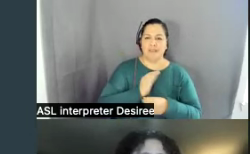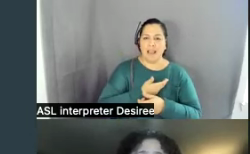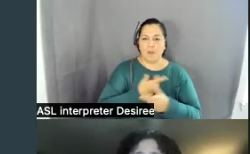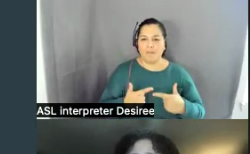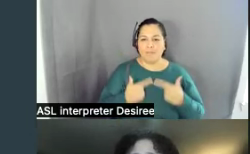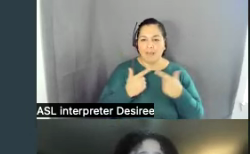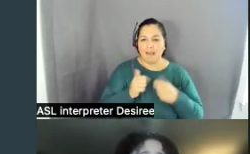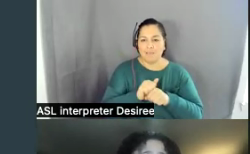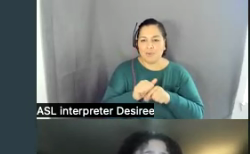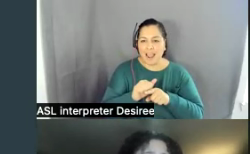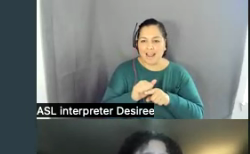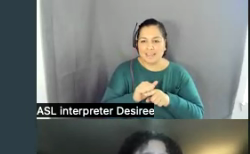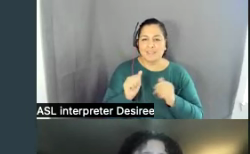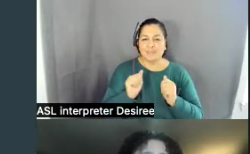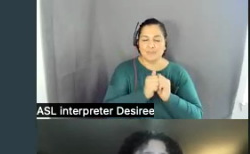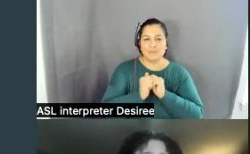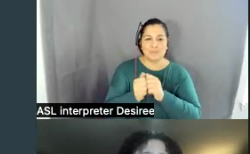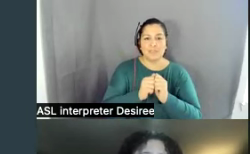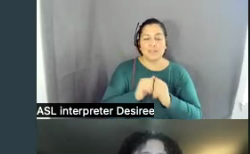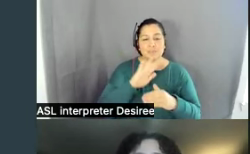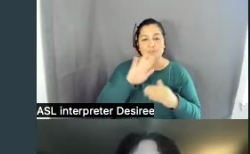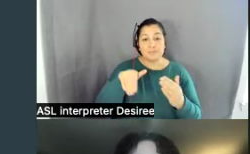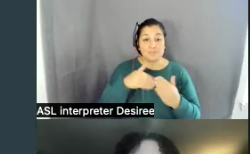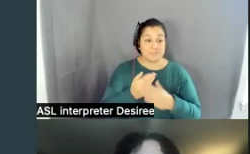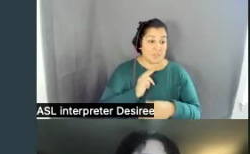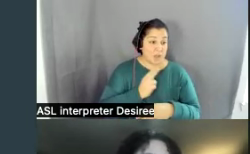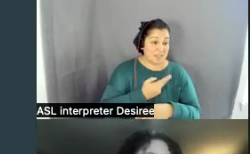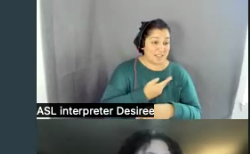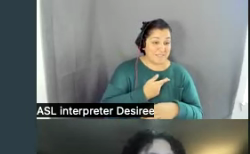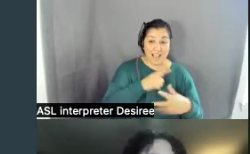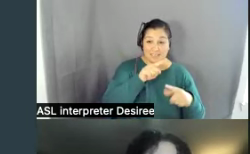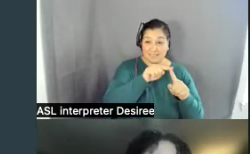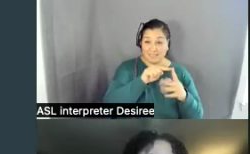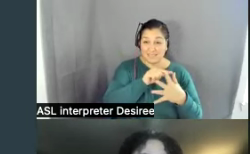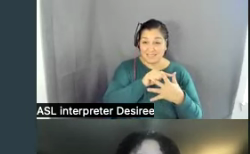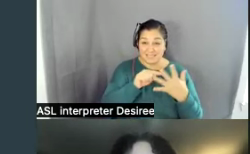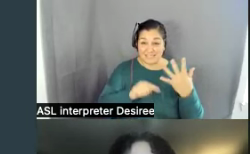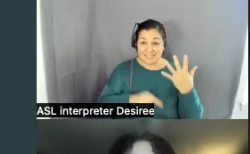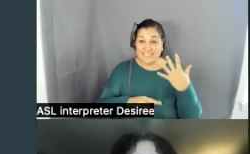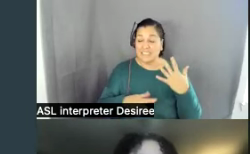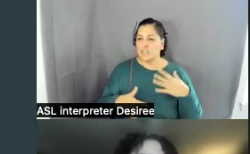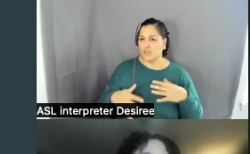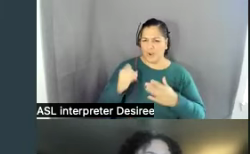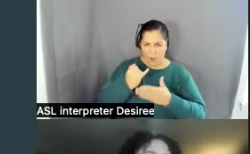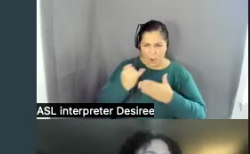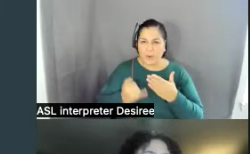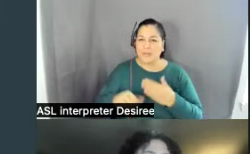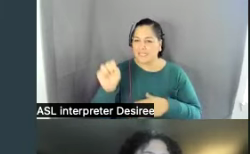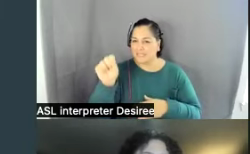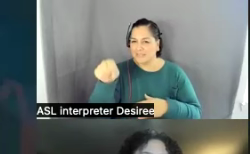All of us, I think, are, artists, but also educators. Researchers,